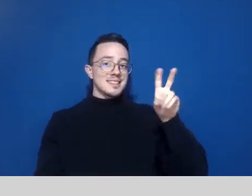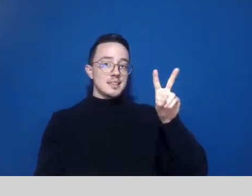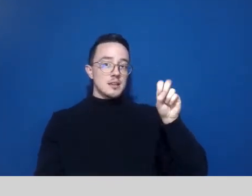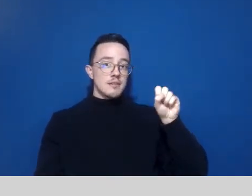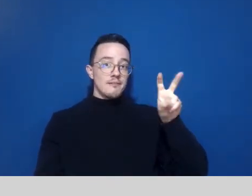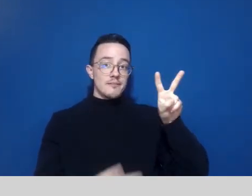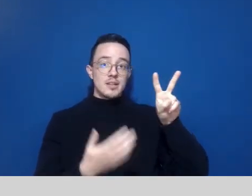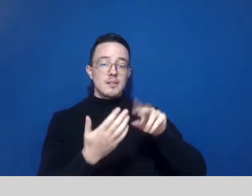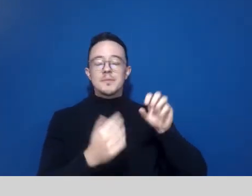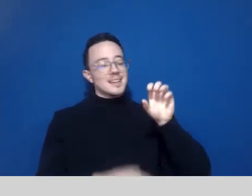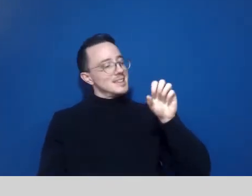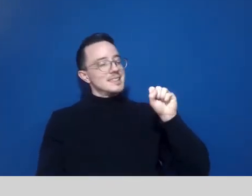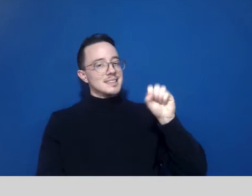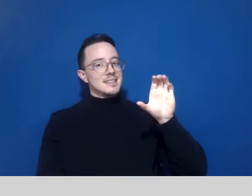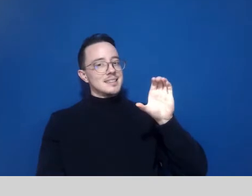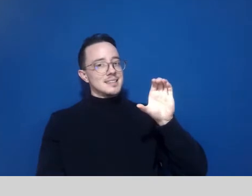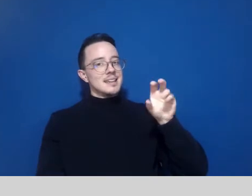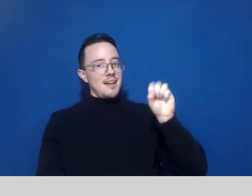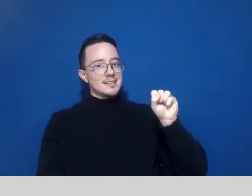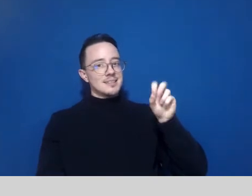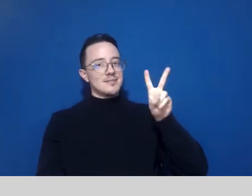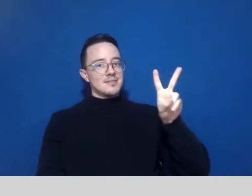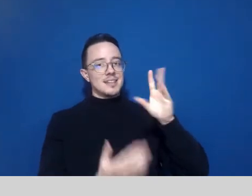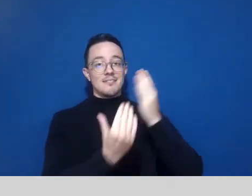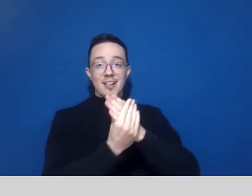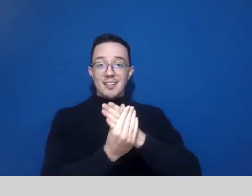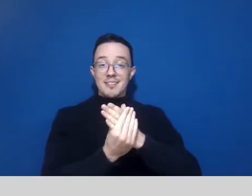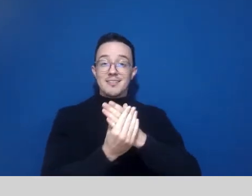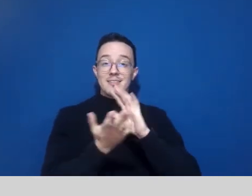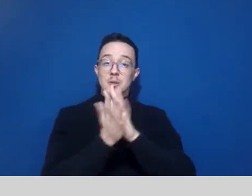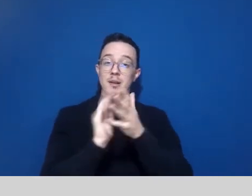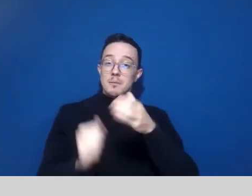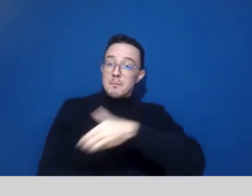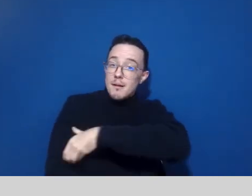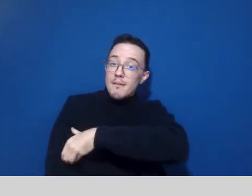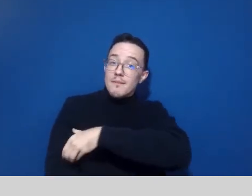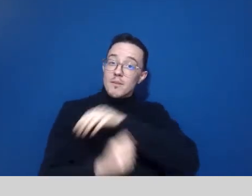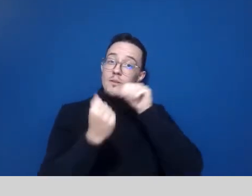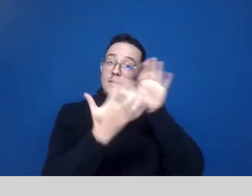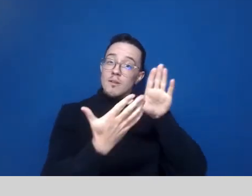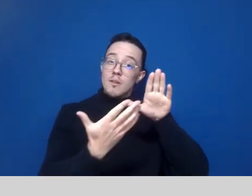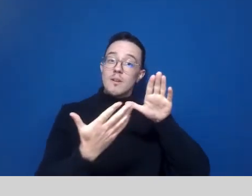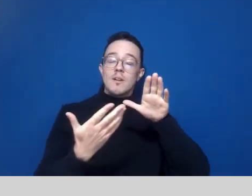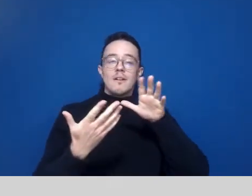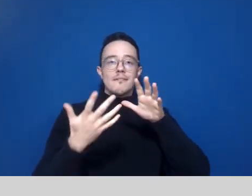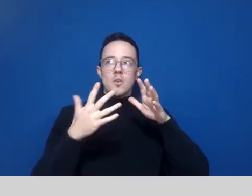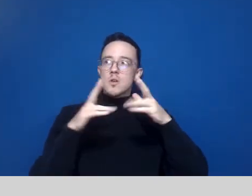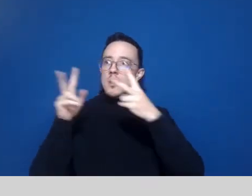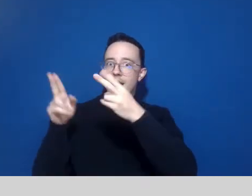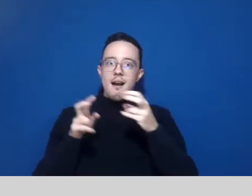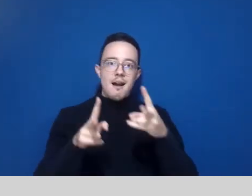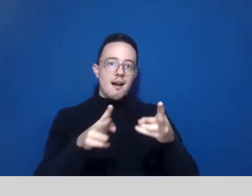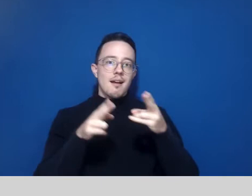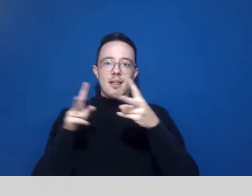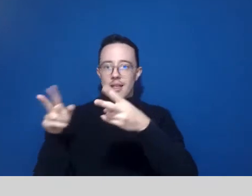So this becomes a really powerful way of remixing and slicing and dicing data